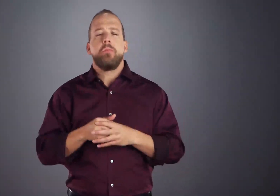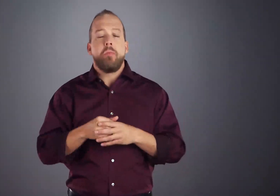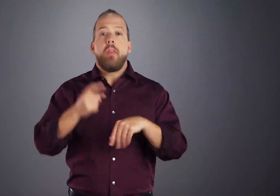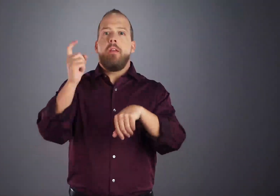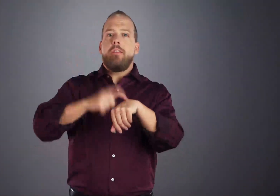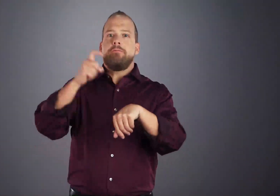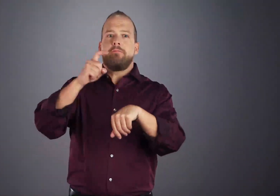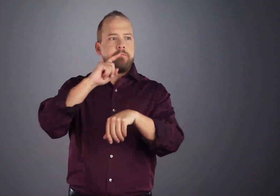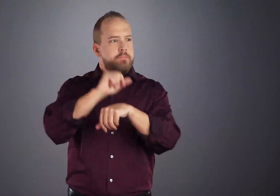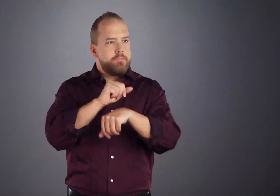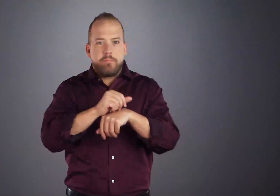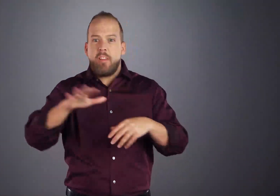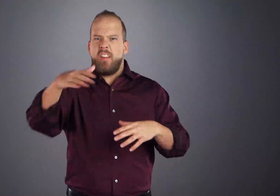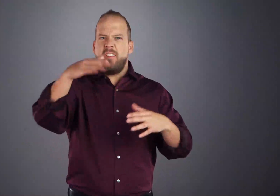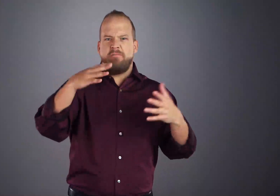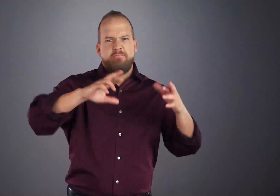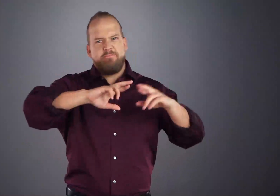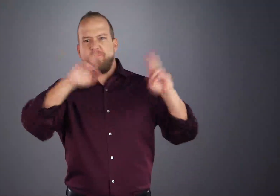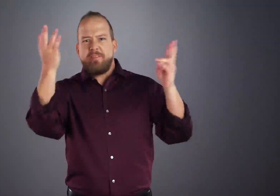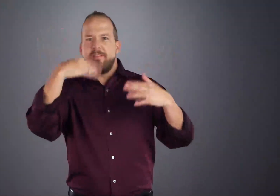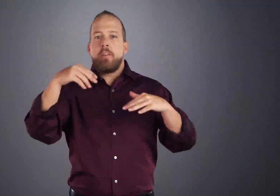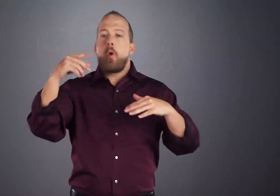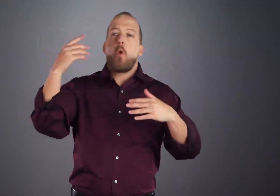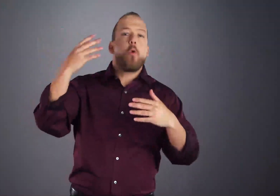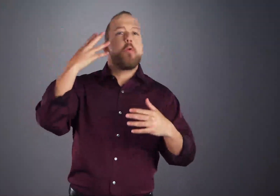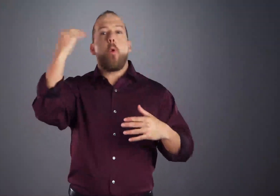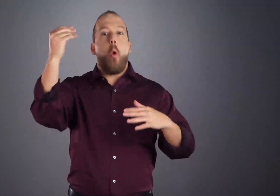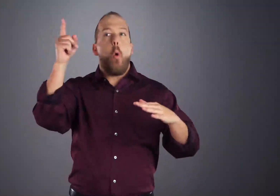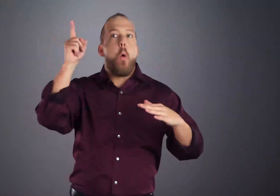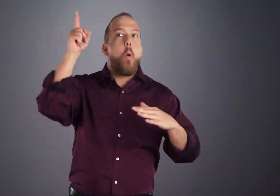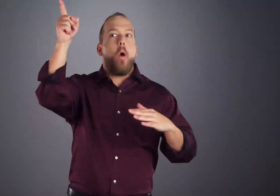In time we sailed for "Over There."